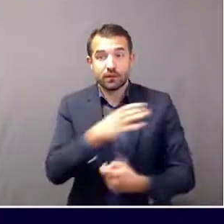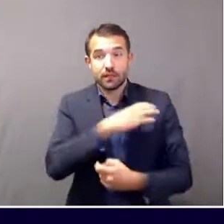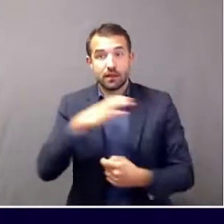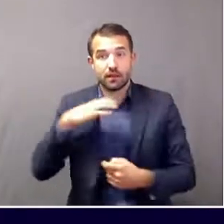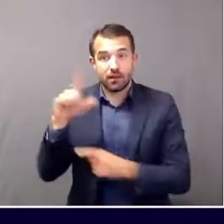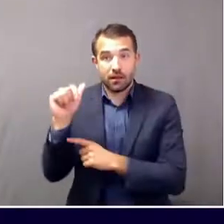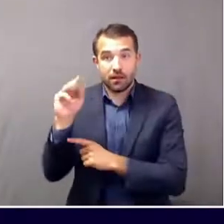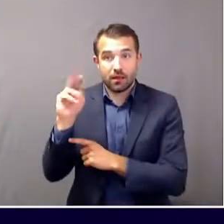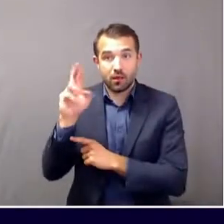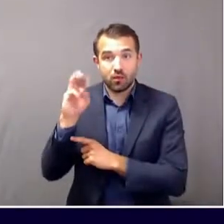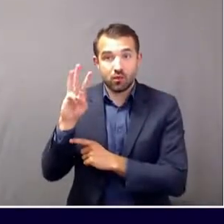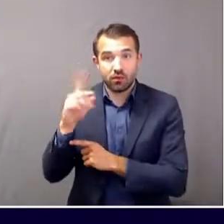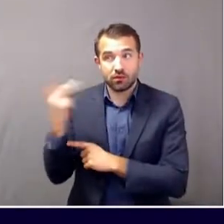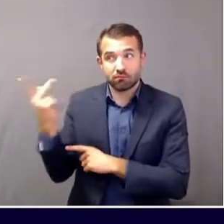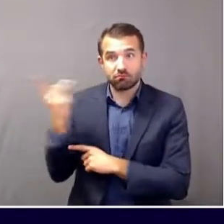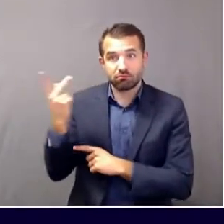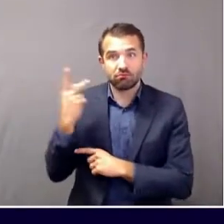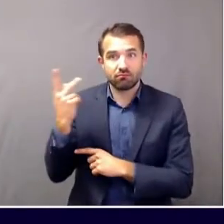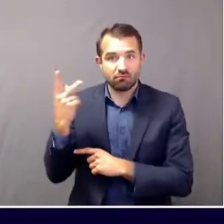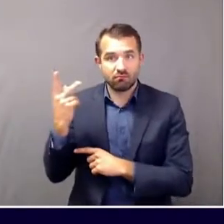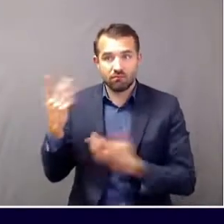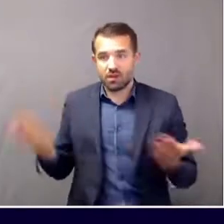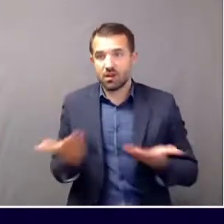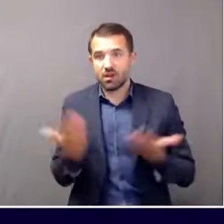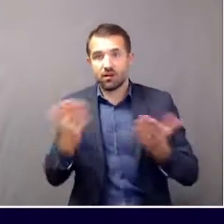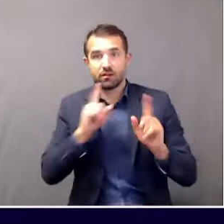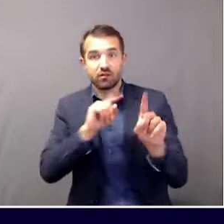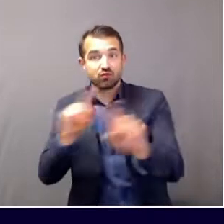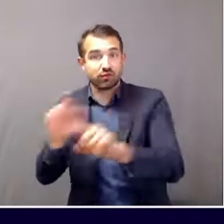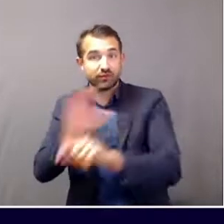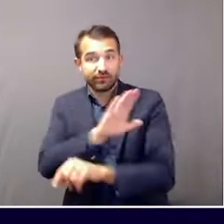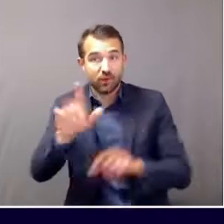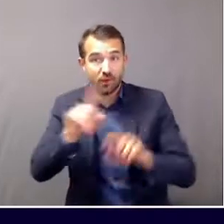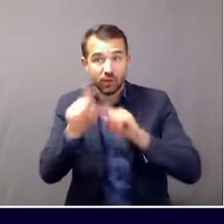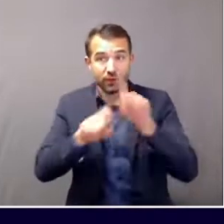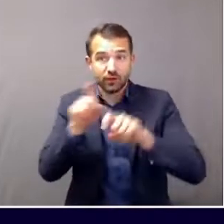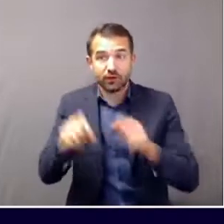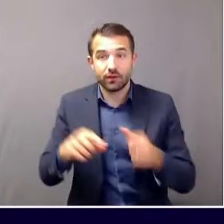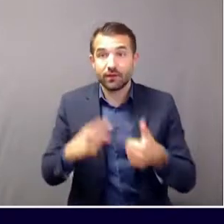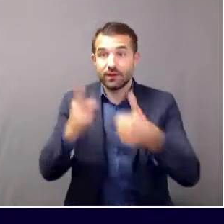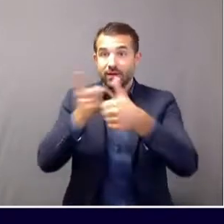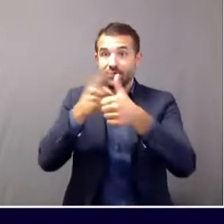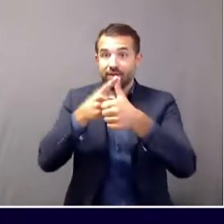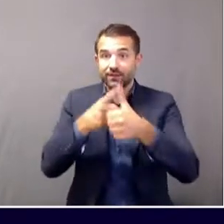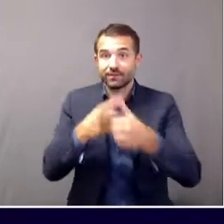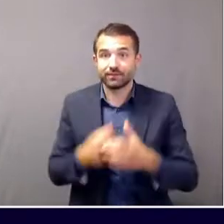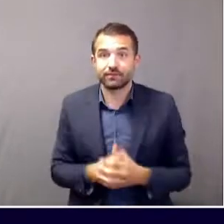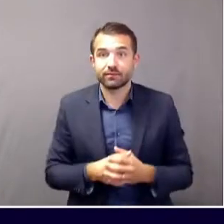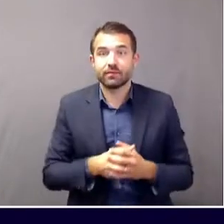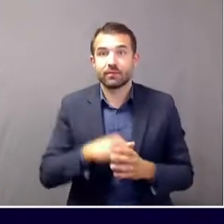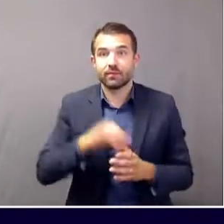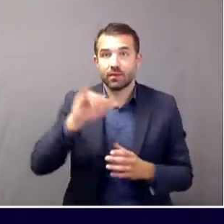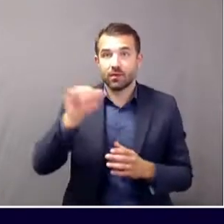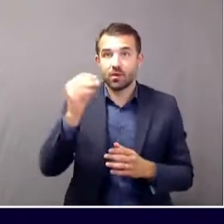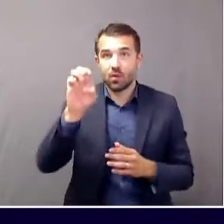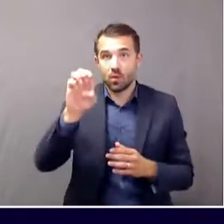questions you've got the first